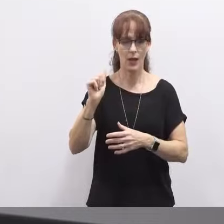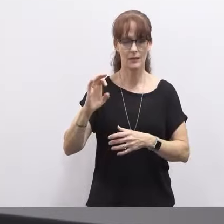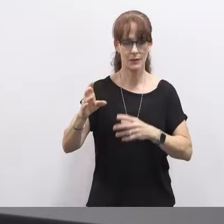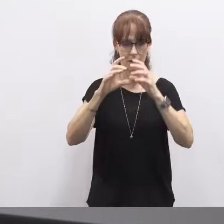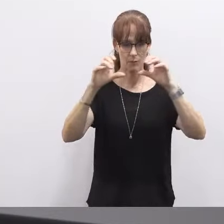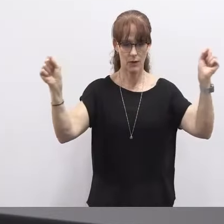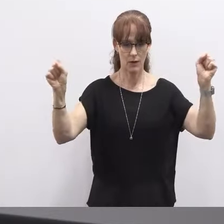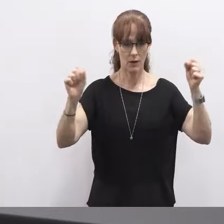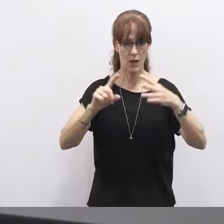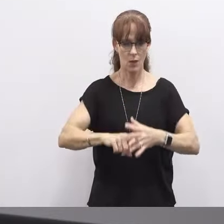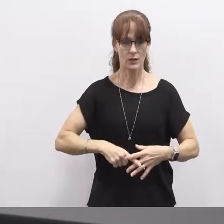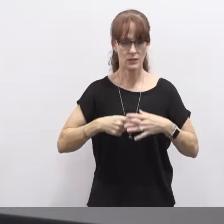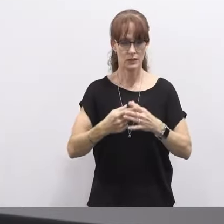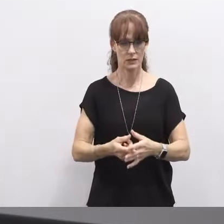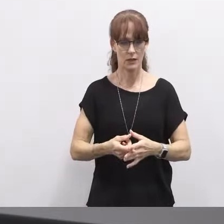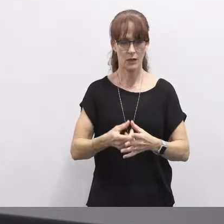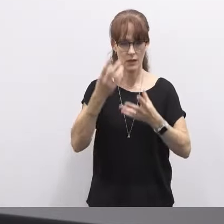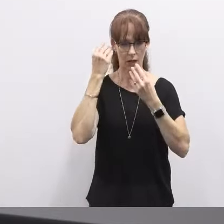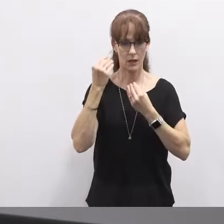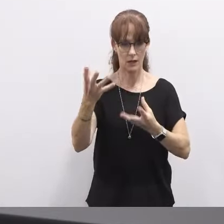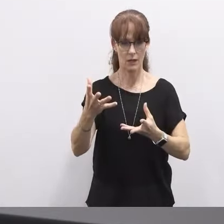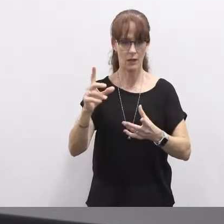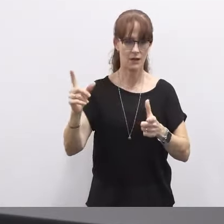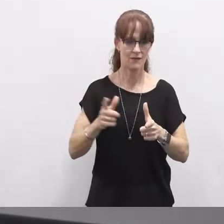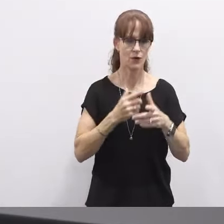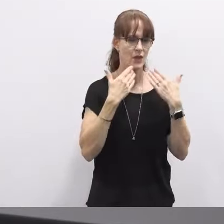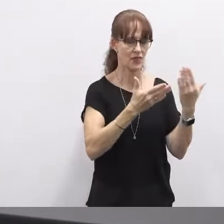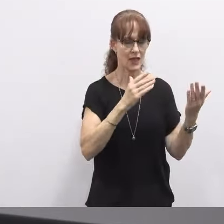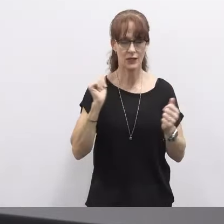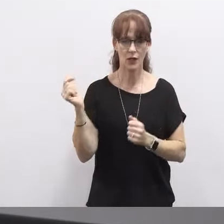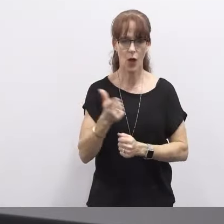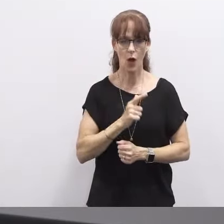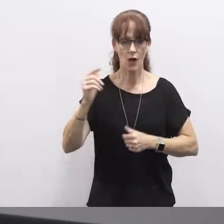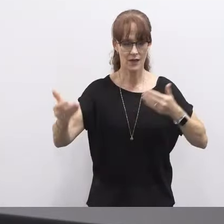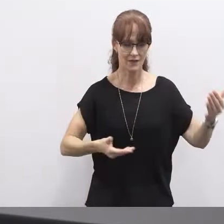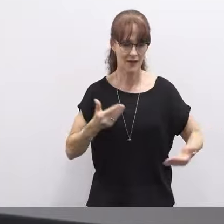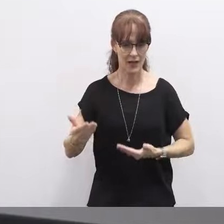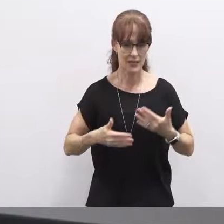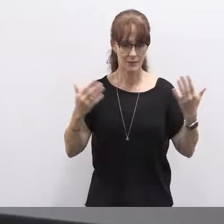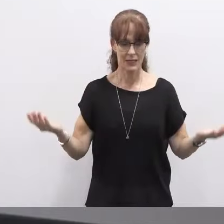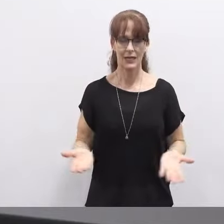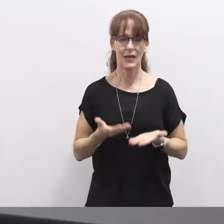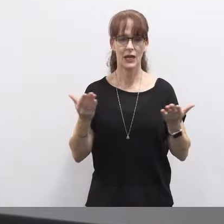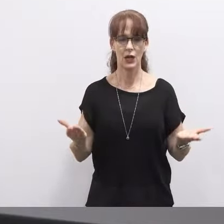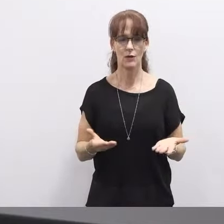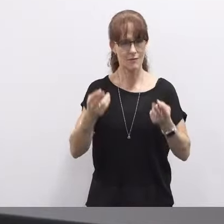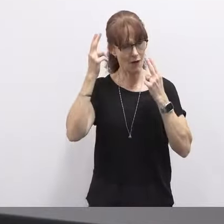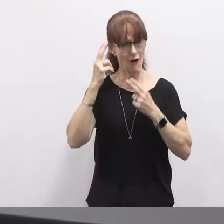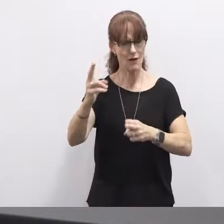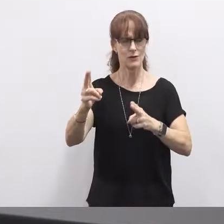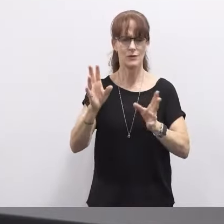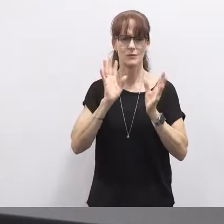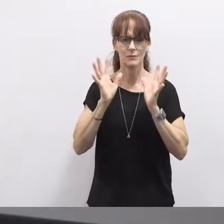I wanted to start off the updates at Millikan High School by first of all, thanking you all for inviting me here. I'm honored to speak on behalf of my entire school.